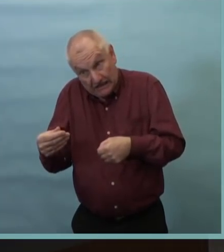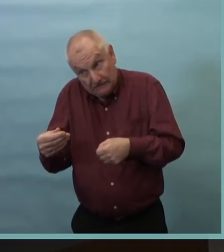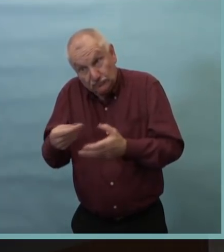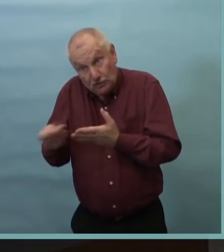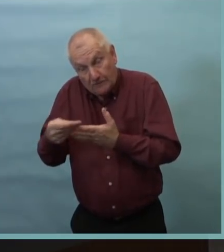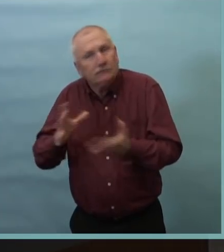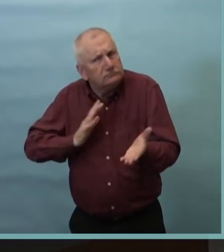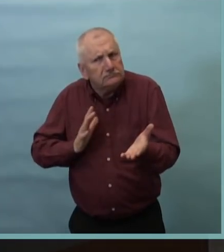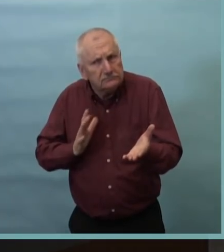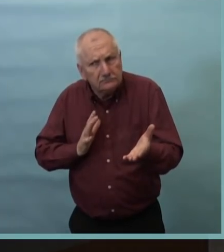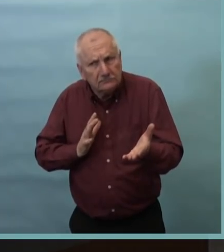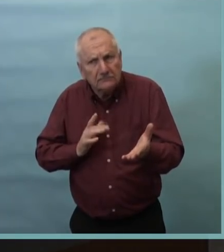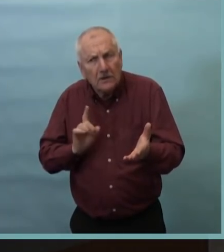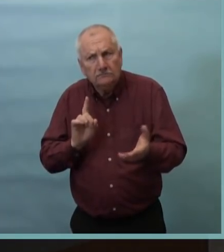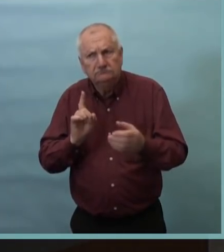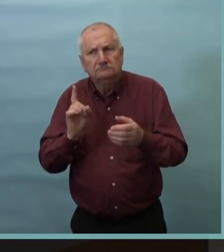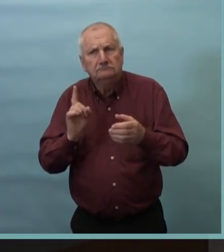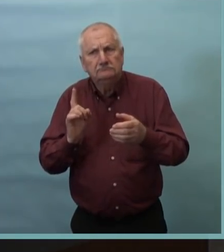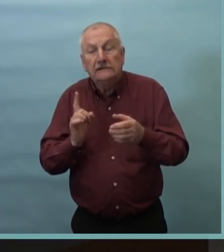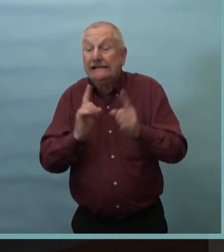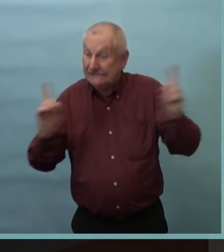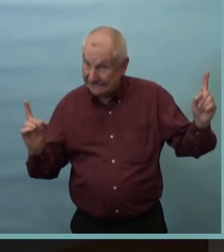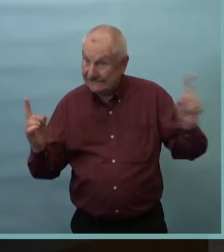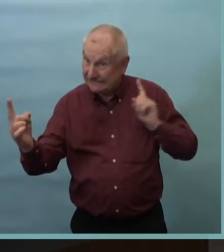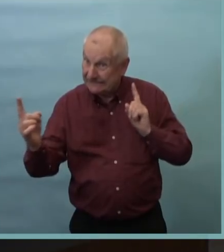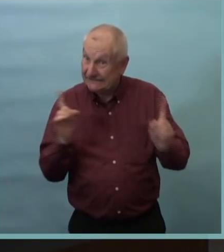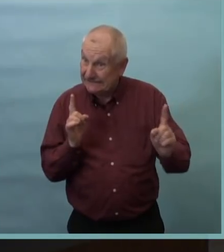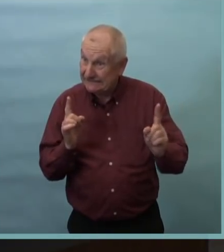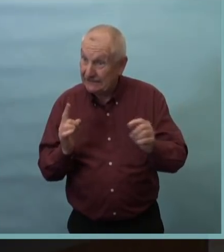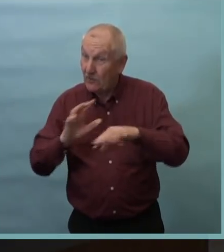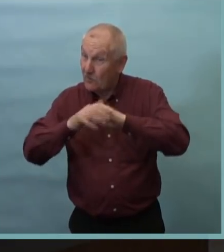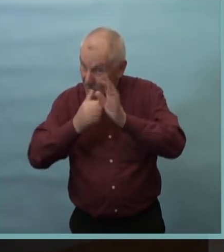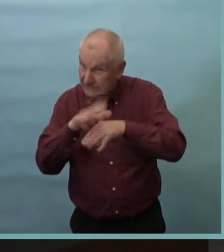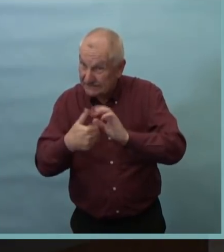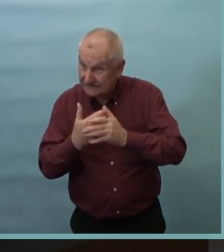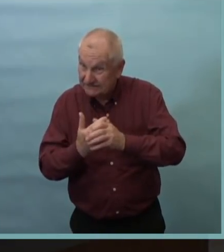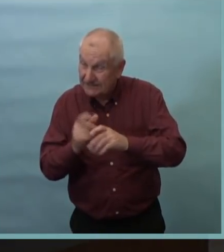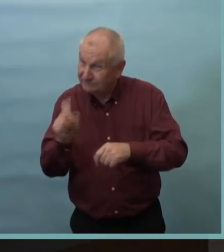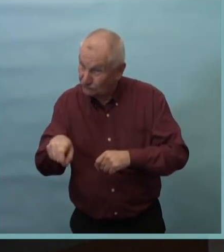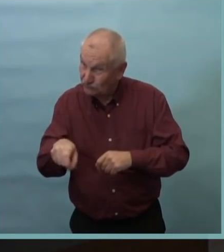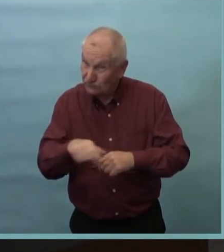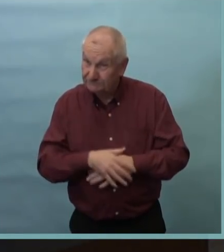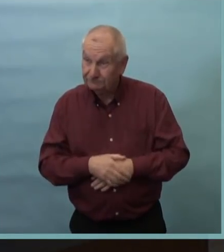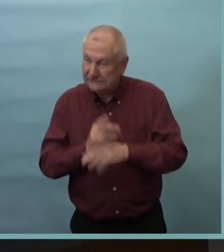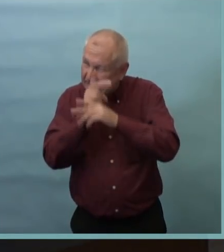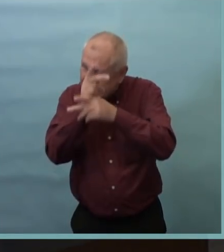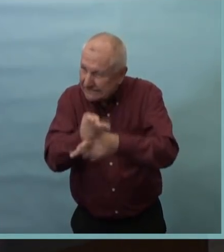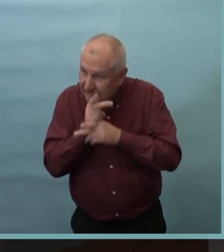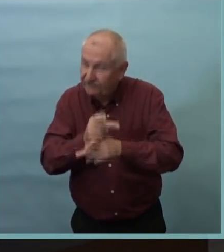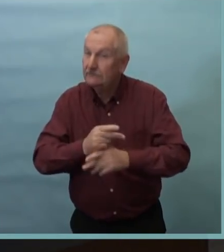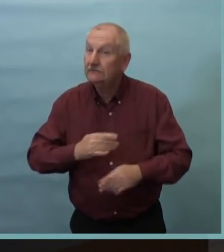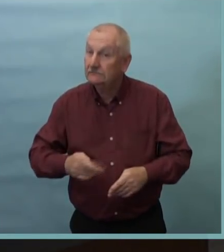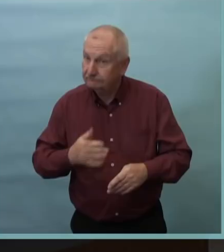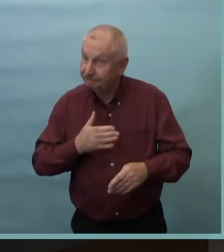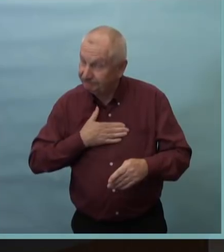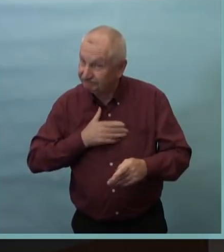your hands quite frequently staying home as much as you can is our best way to